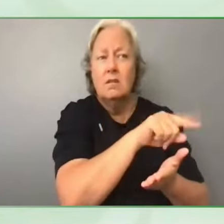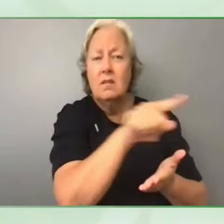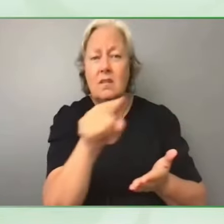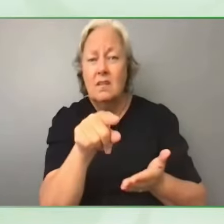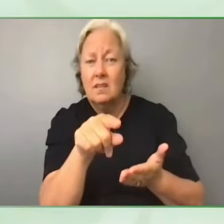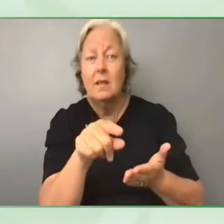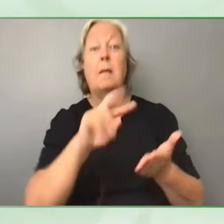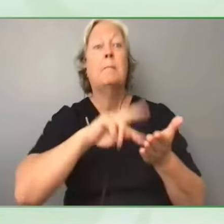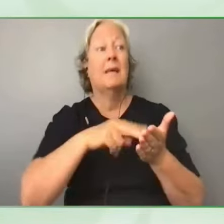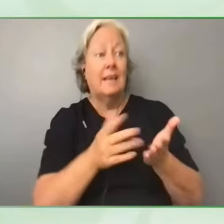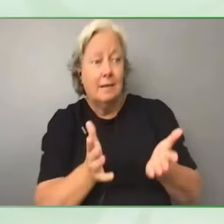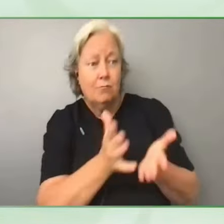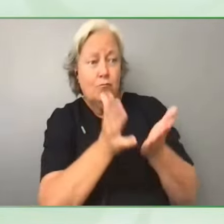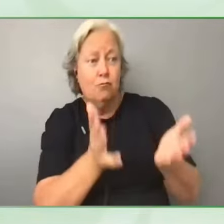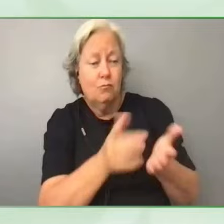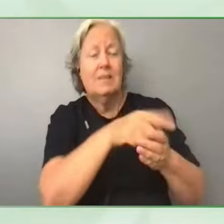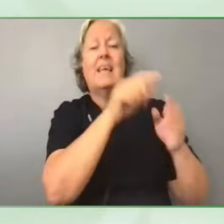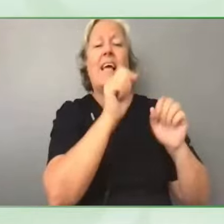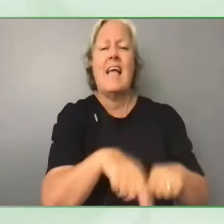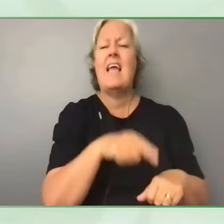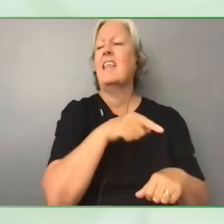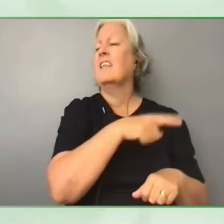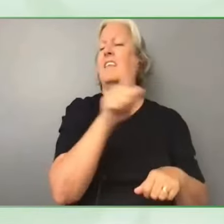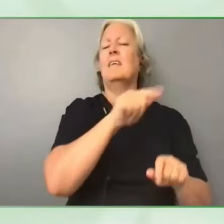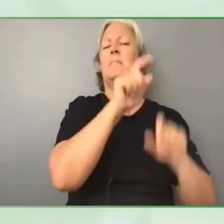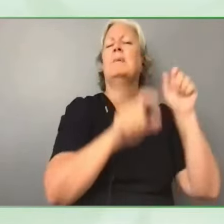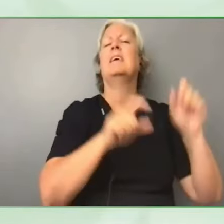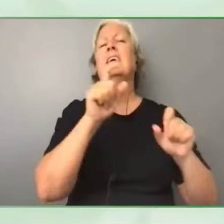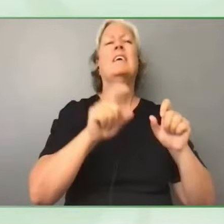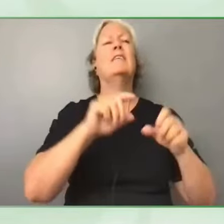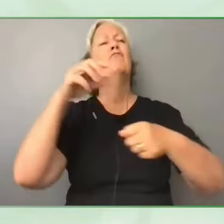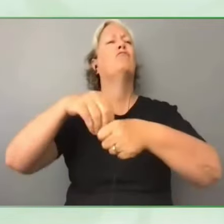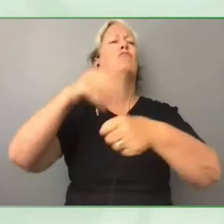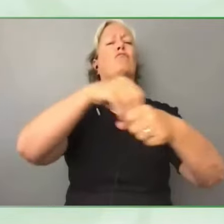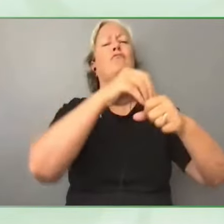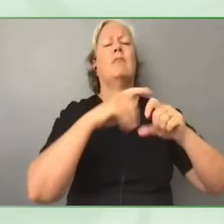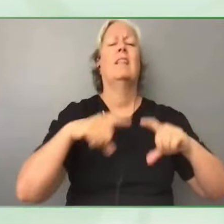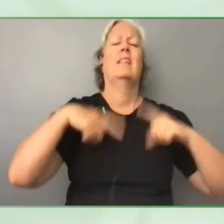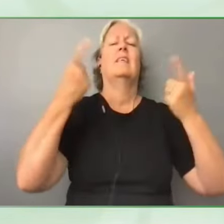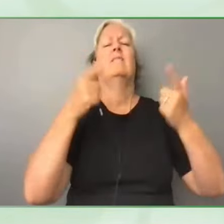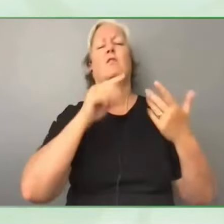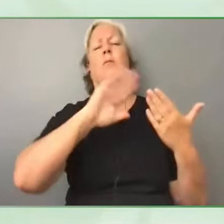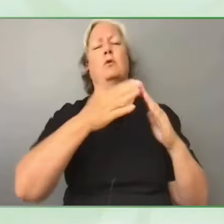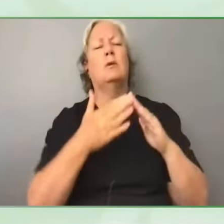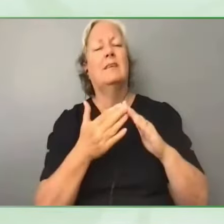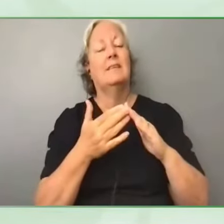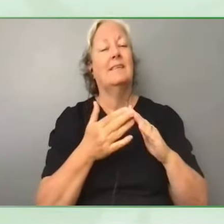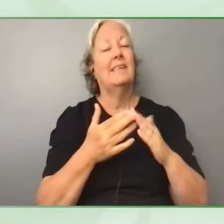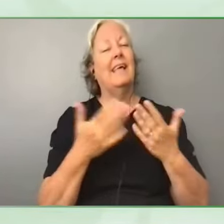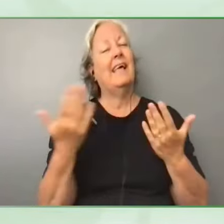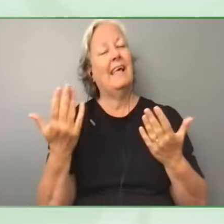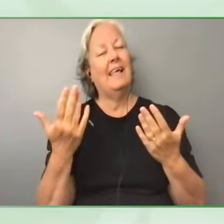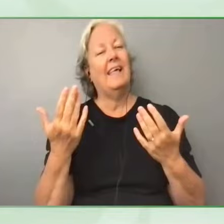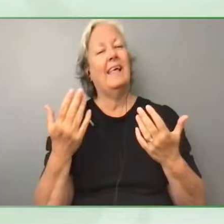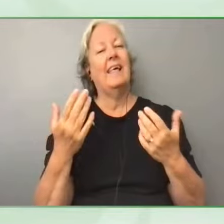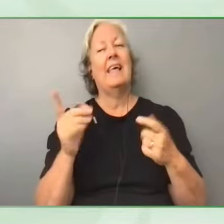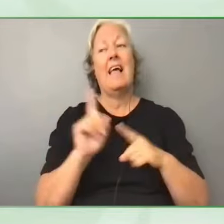She talked about the mindset and it is all about the mindset of tea makers.